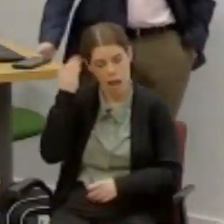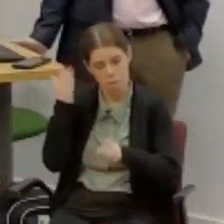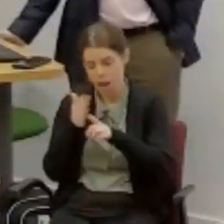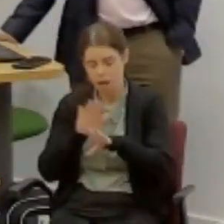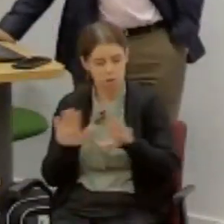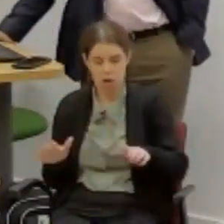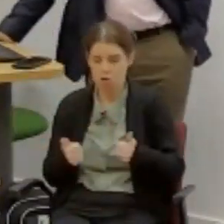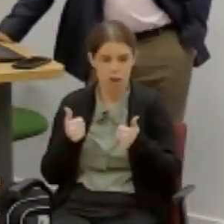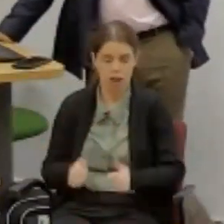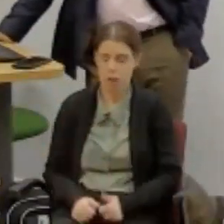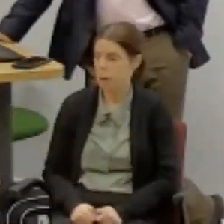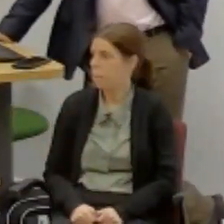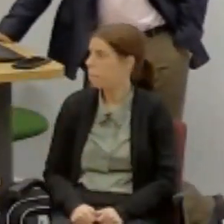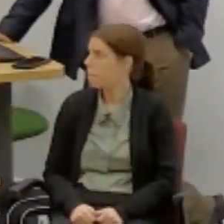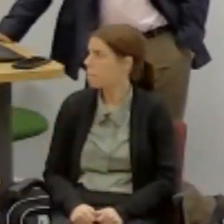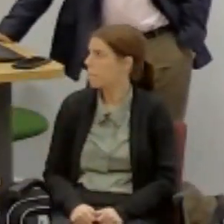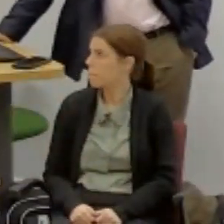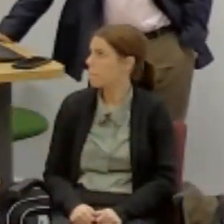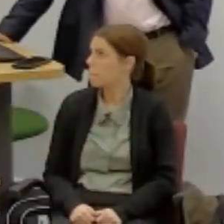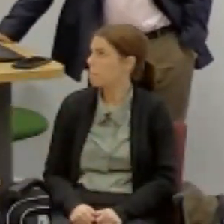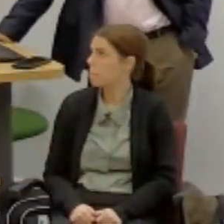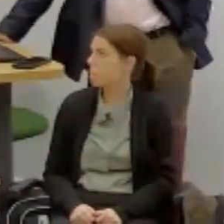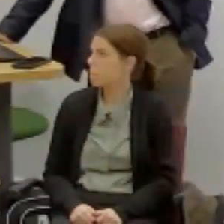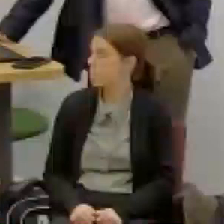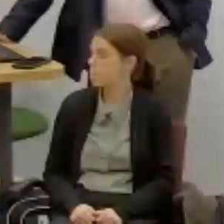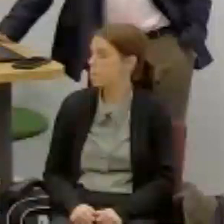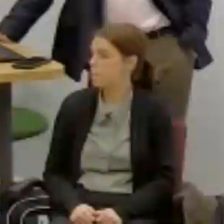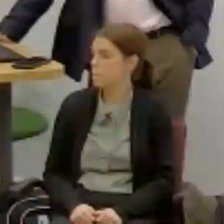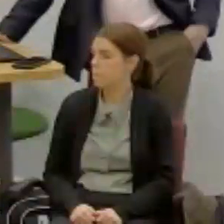So, and another question from online before we go back to on the room.